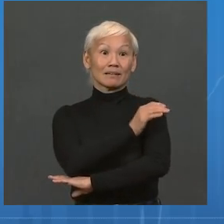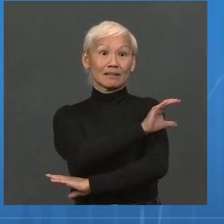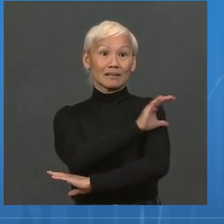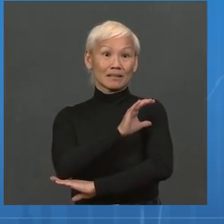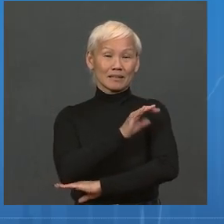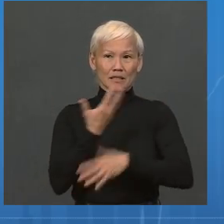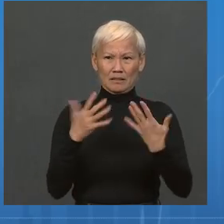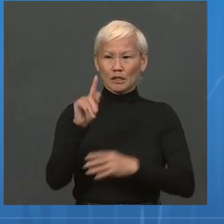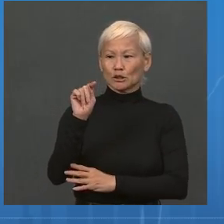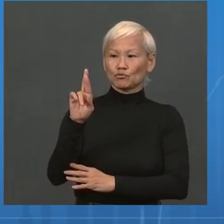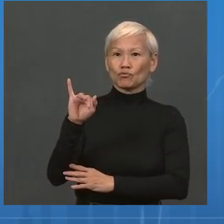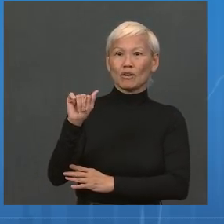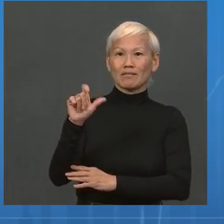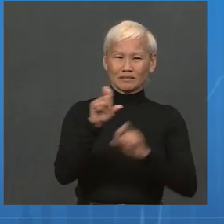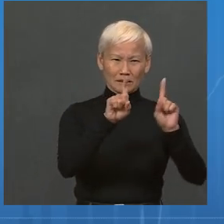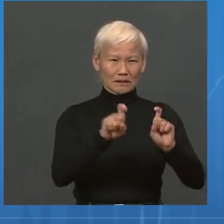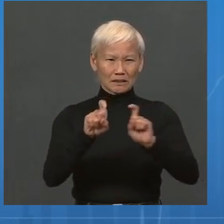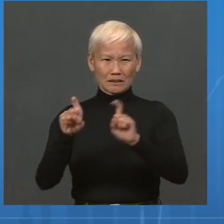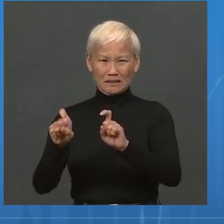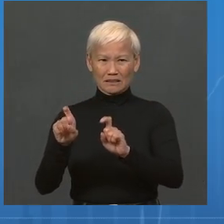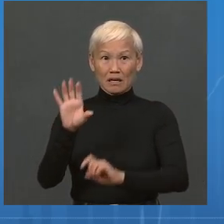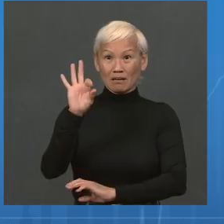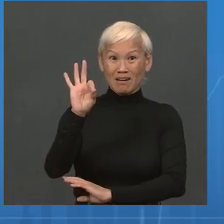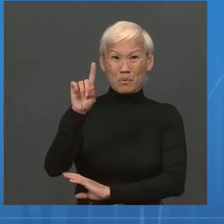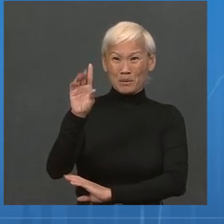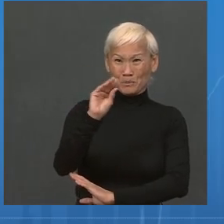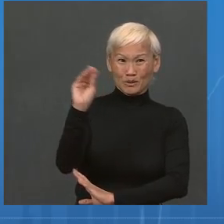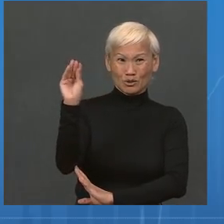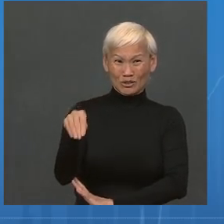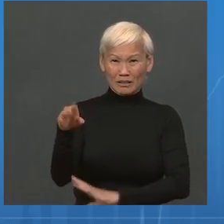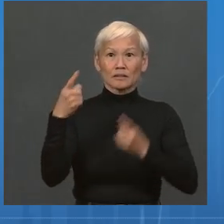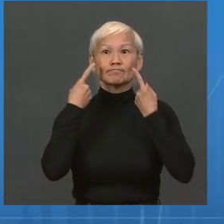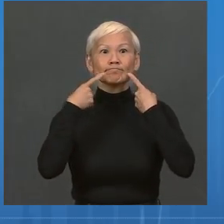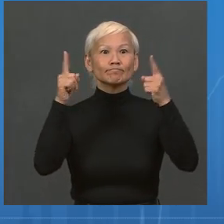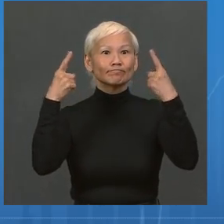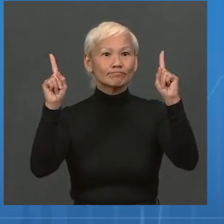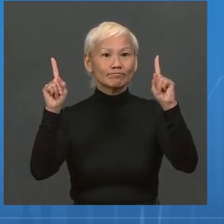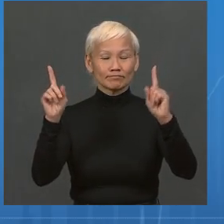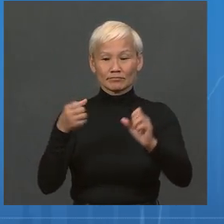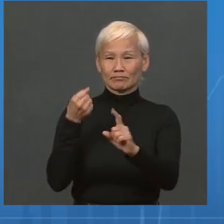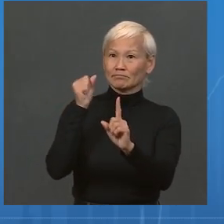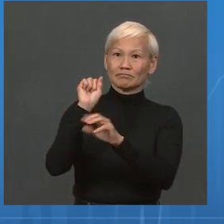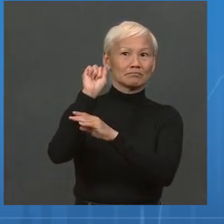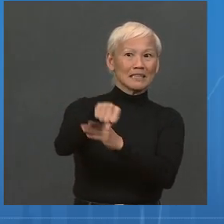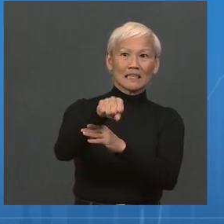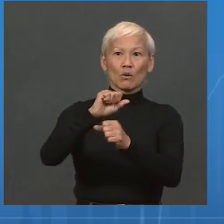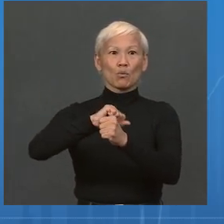to be nearly 91 percent effective in preventing COVID-19 among children ages 5 to 11.